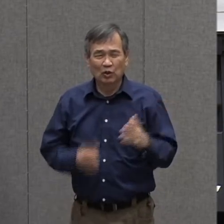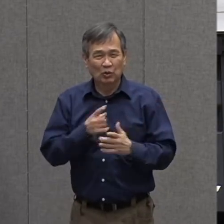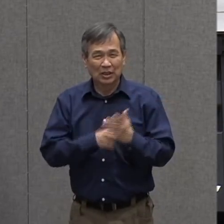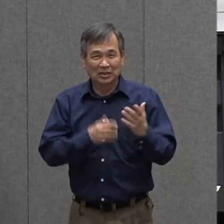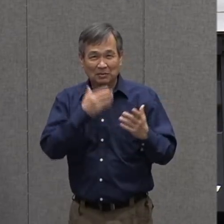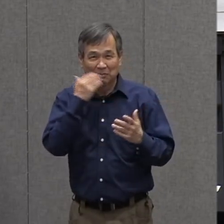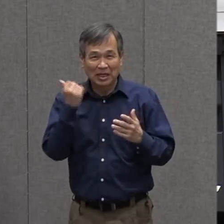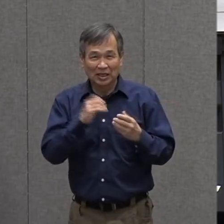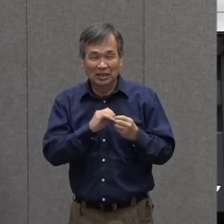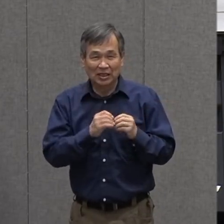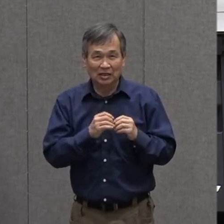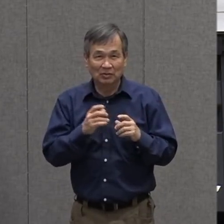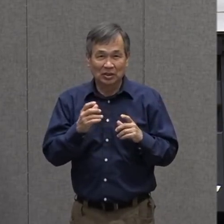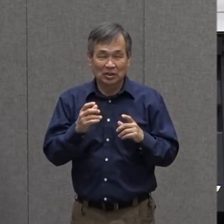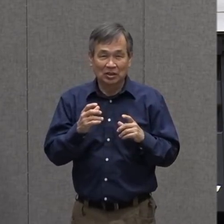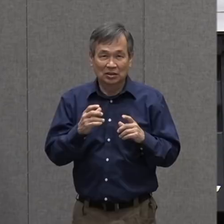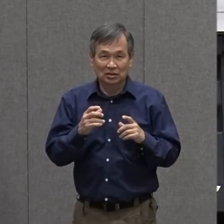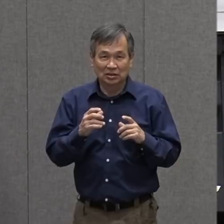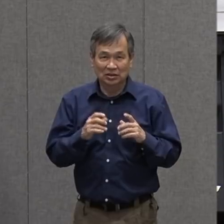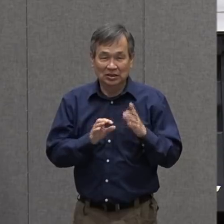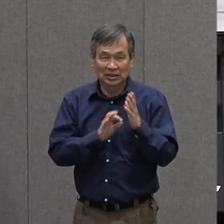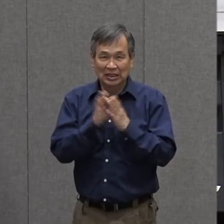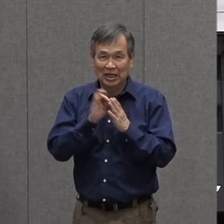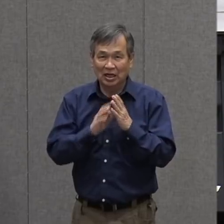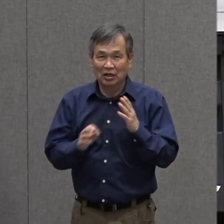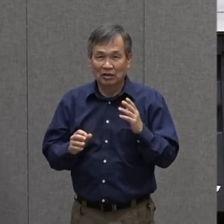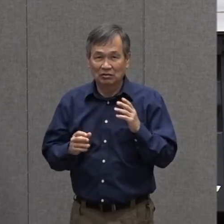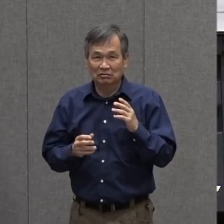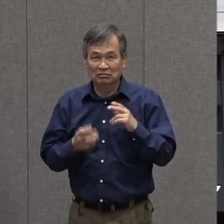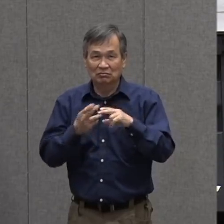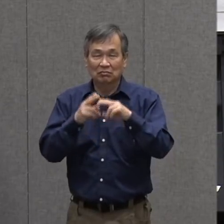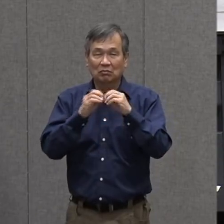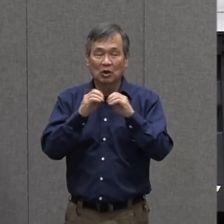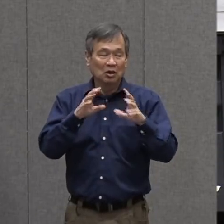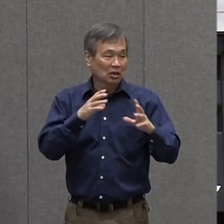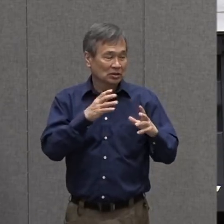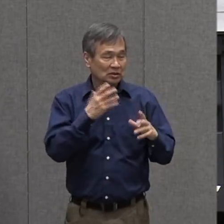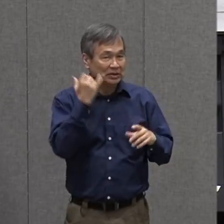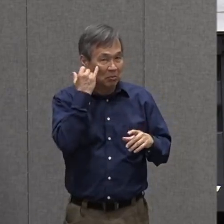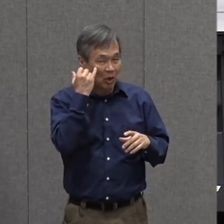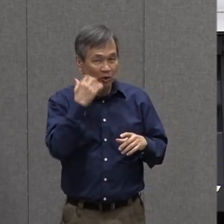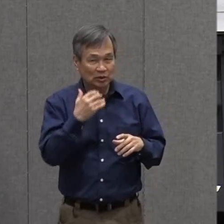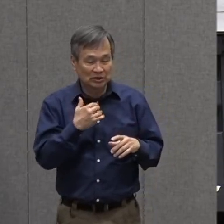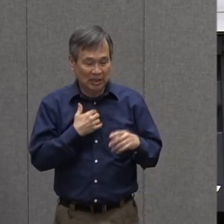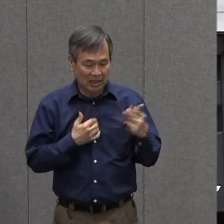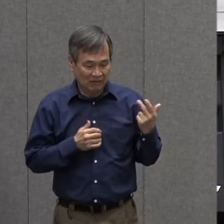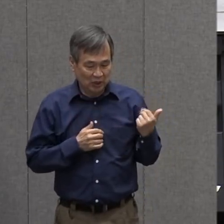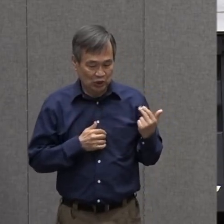before I can start counting up on that number. So let's see, let's see if I have 13.